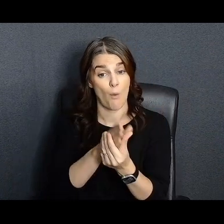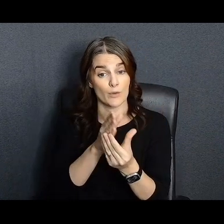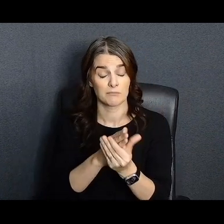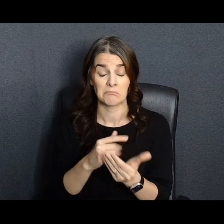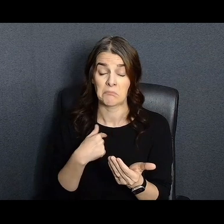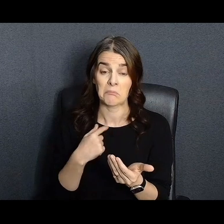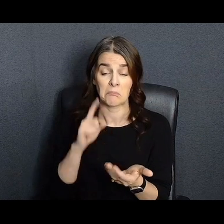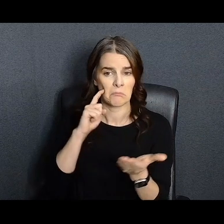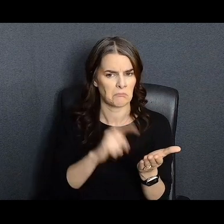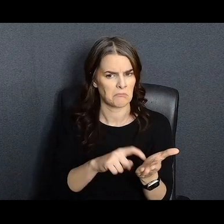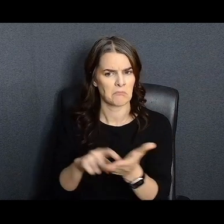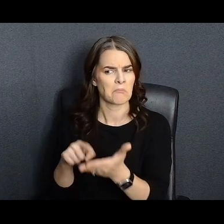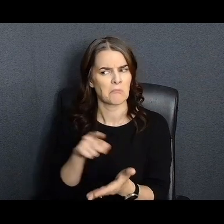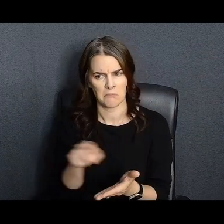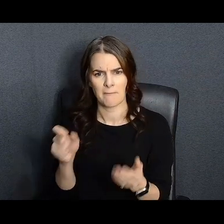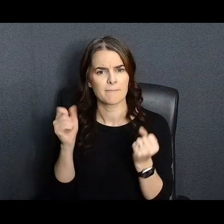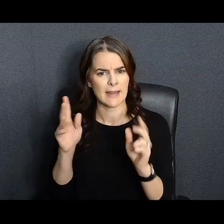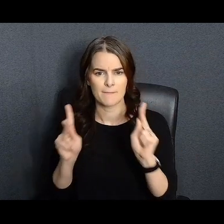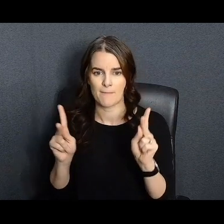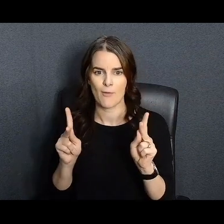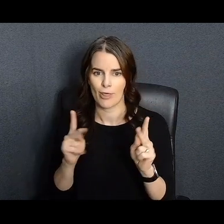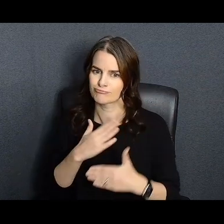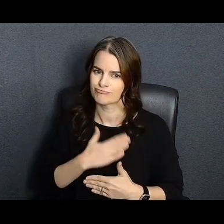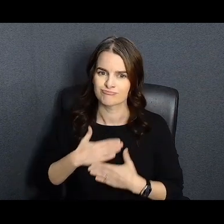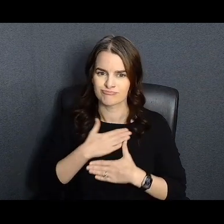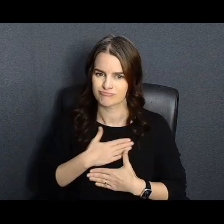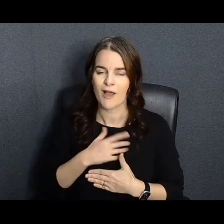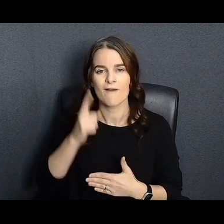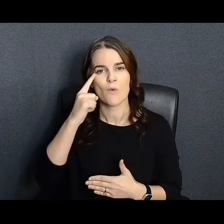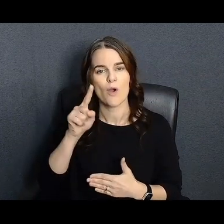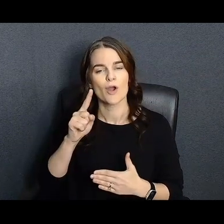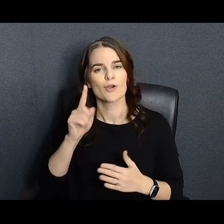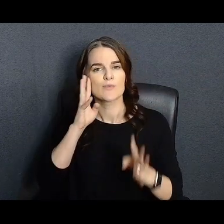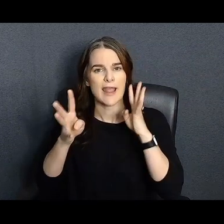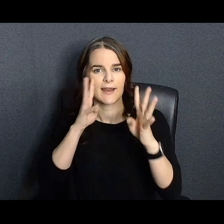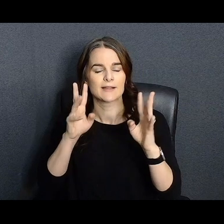really enjoy for creating topic-specific phrases.